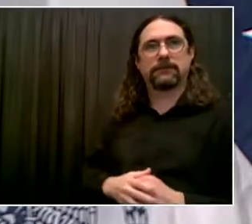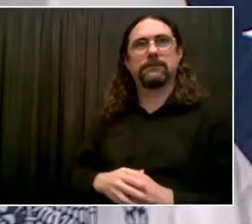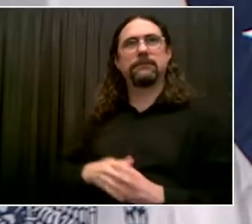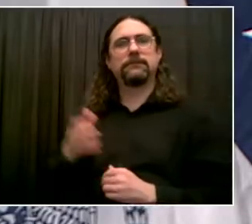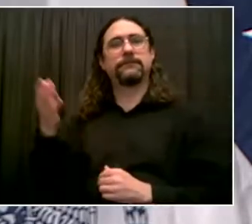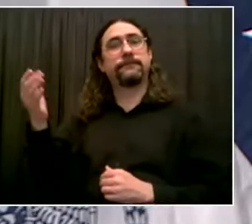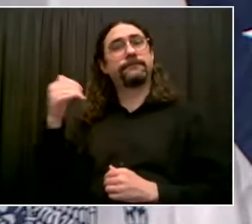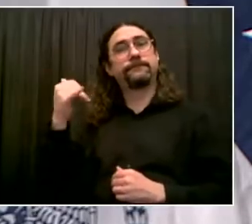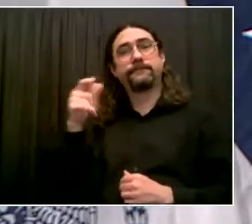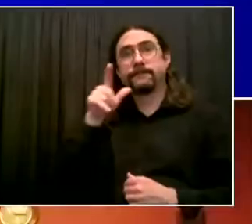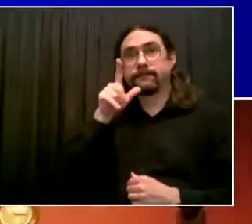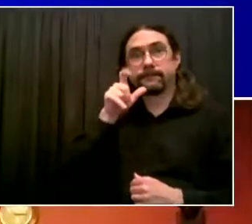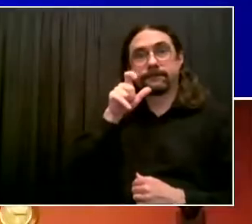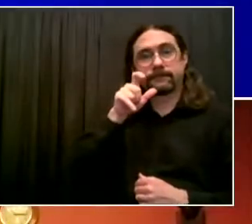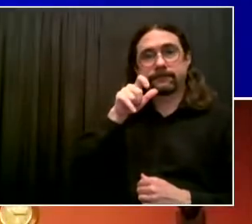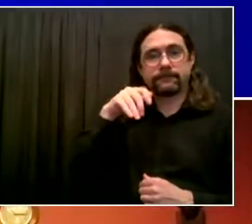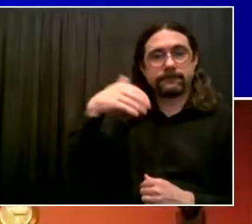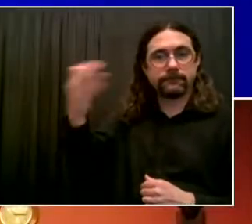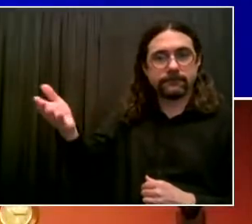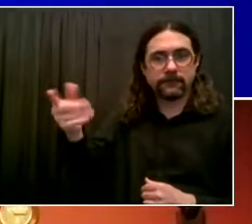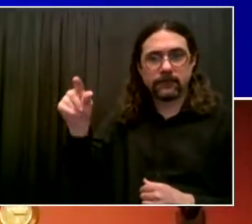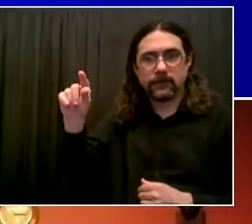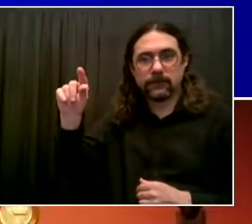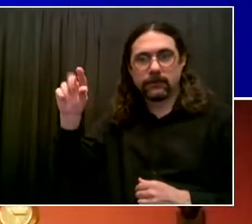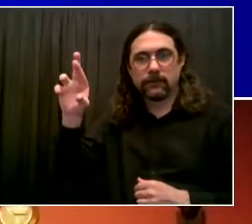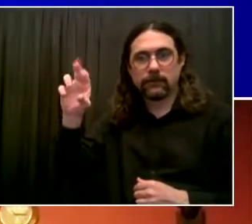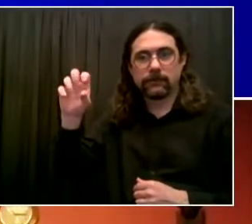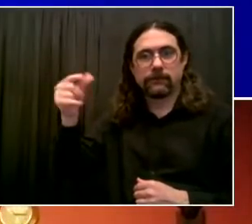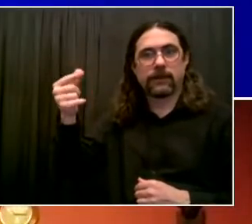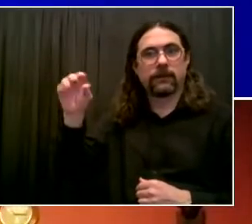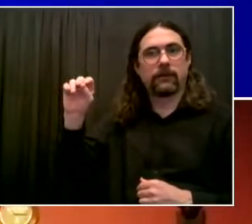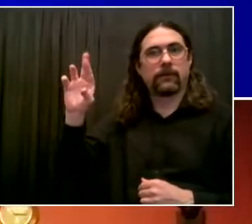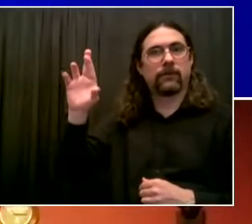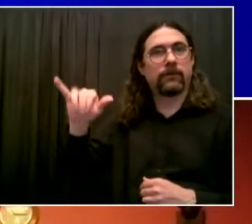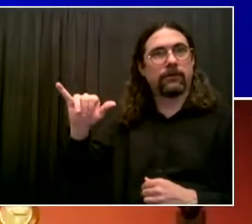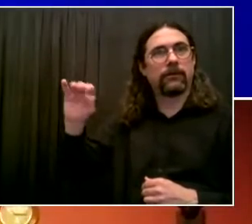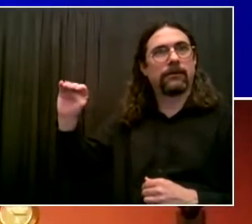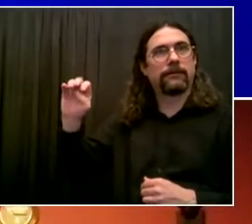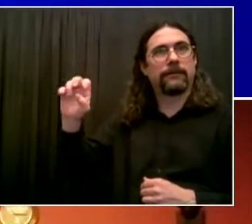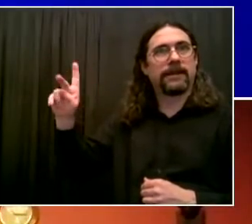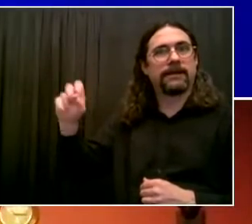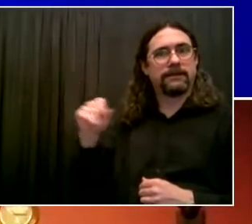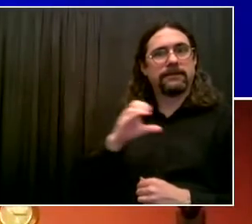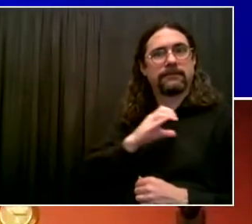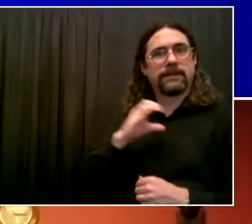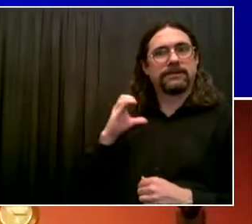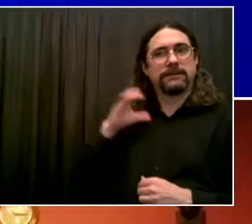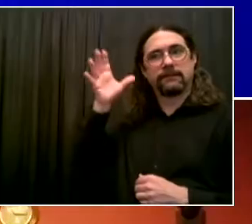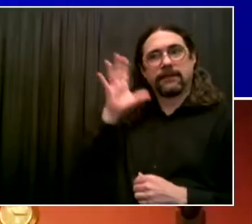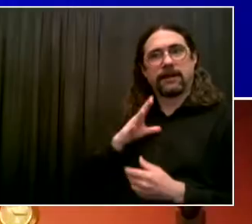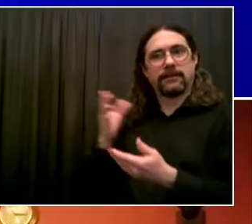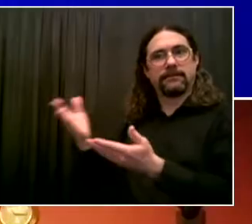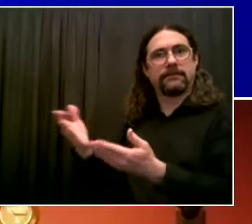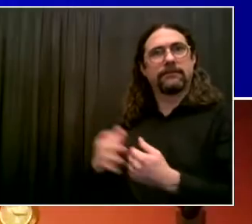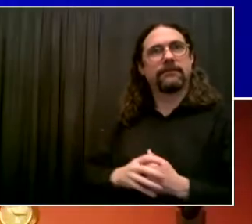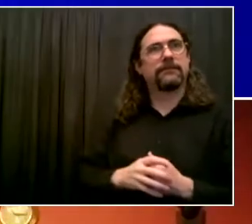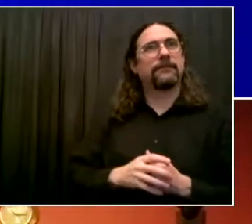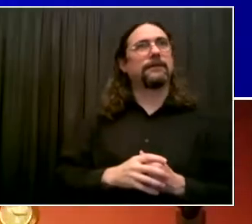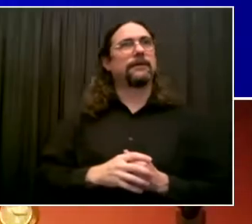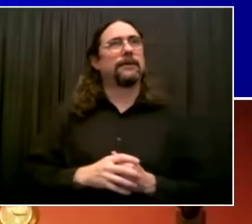MYPL SUEARE TO INTRODUCE CONGRESS MEMERB GREGORY MEEKS. THANK YOU MR. MAYOR AND THANK YOU VERY MUCH. THIS IS AN EXCITING DAY AND MUCH